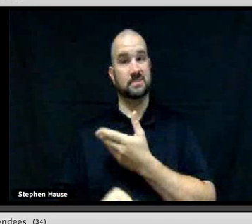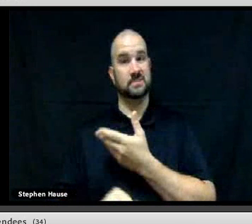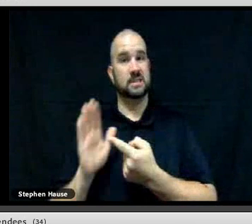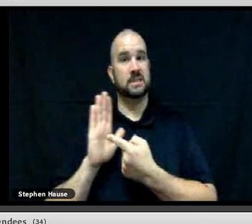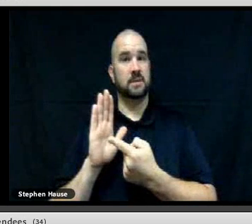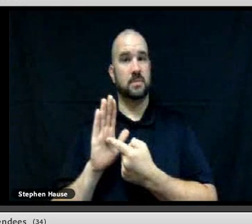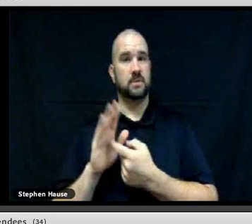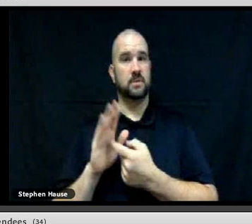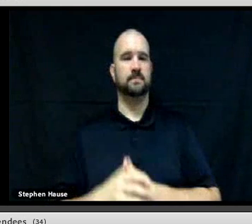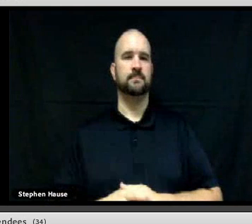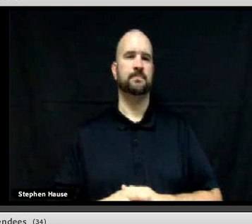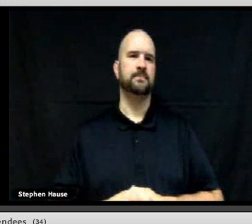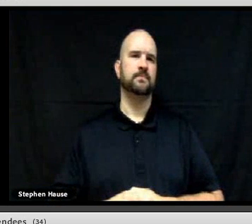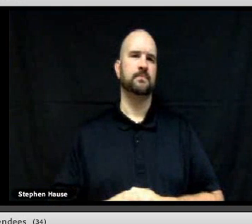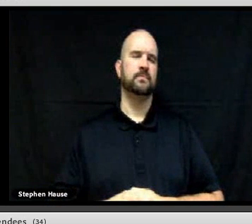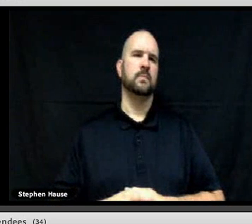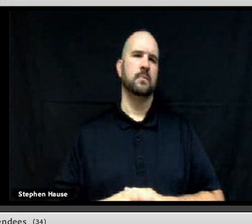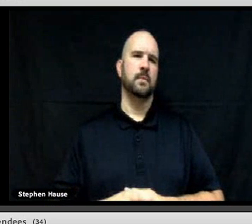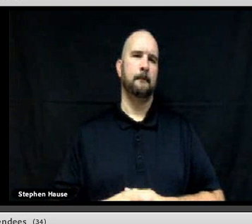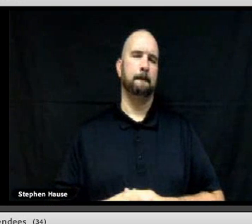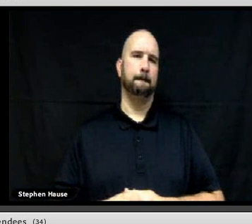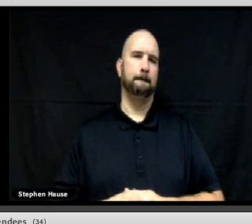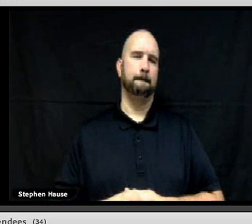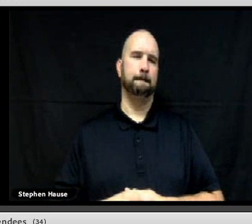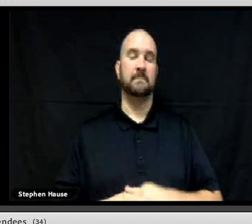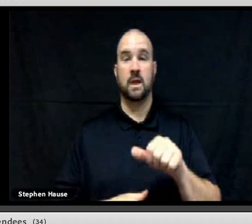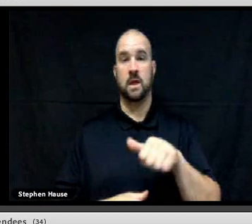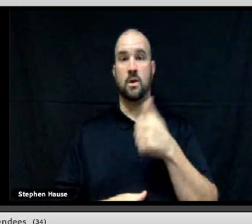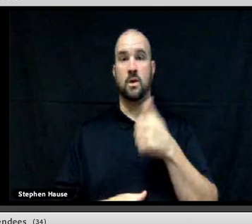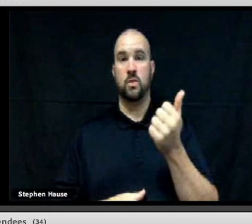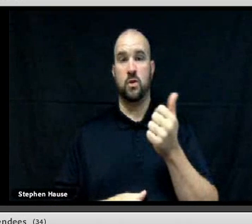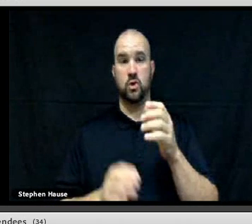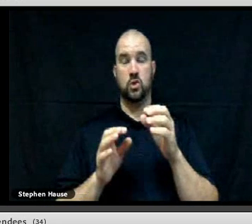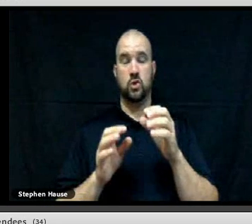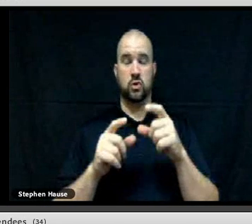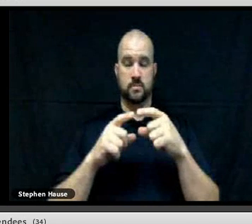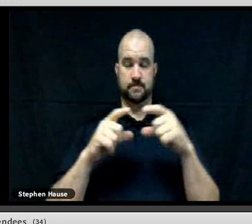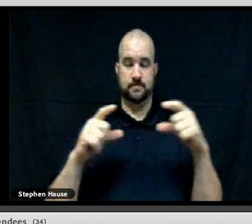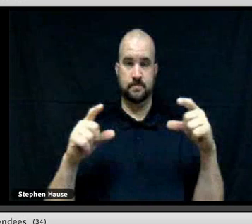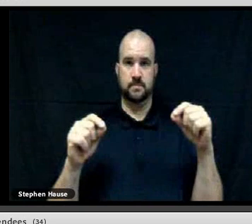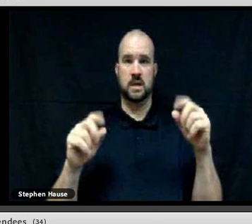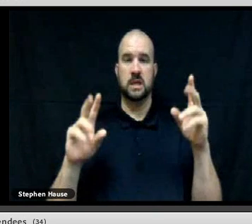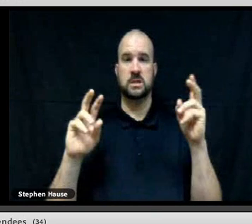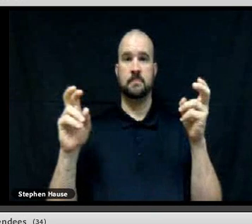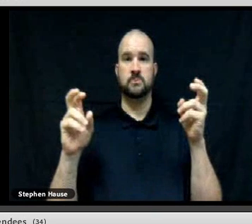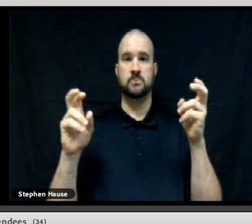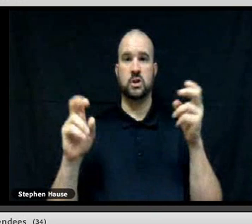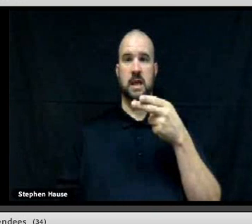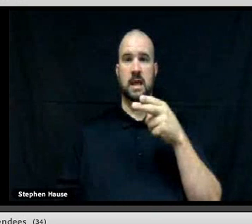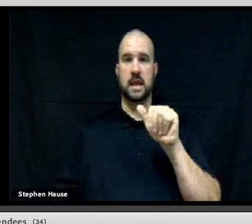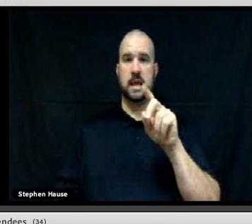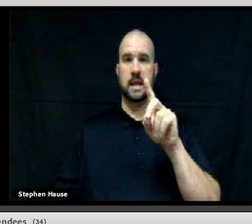Another really important thing to think about is your subject headings. Um, so, you should be using controlled vocabularies,